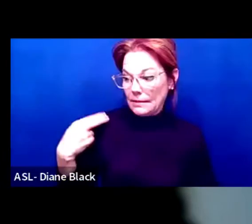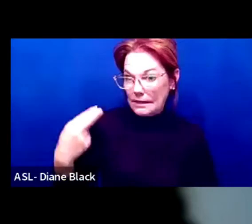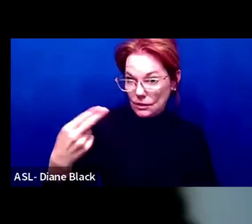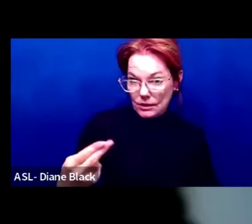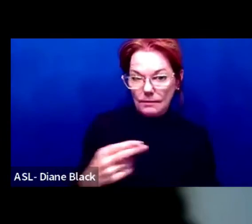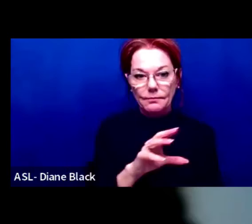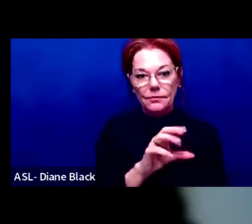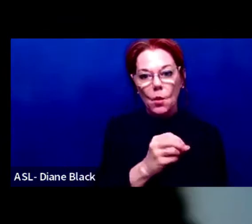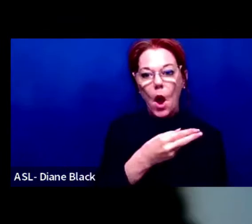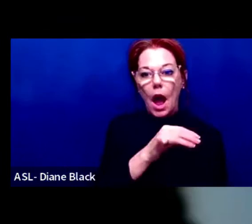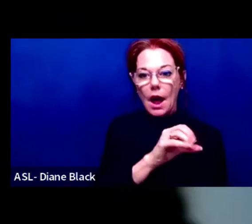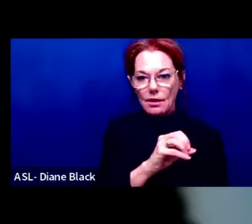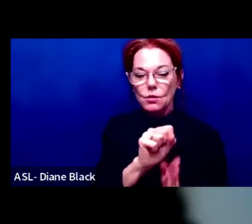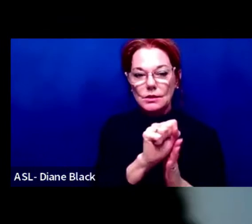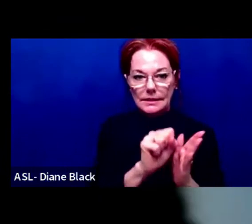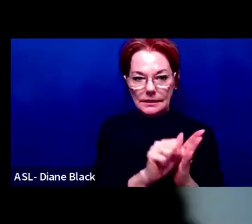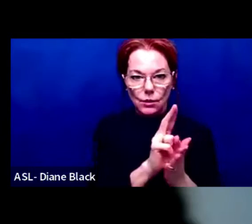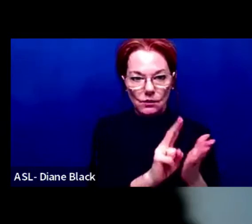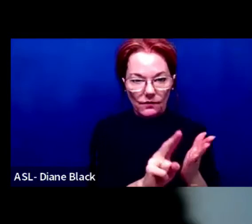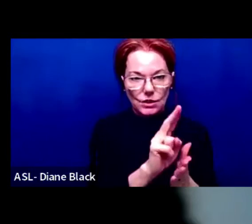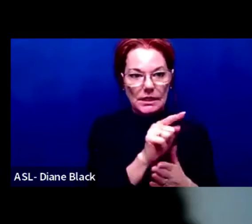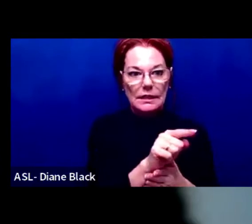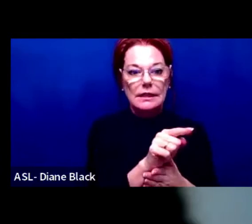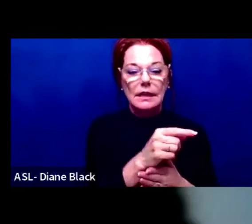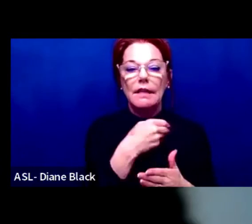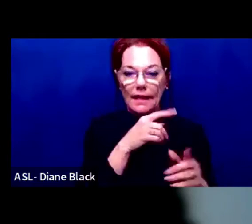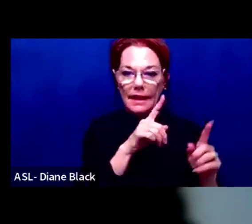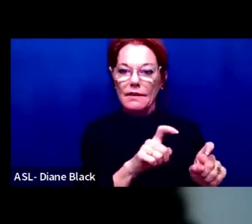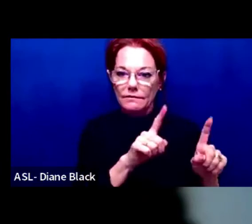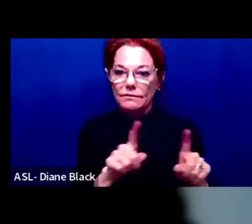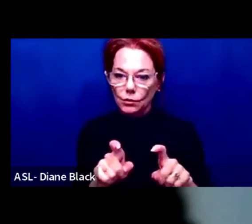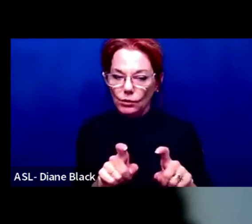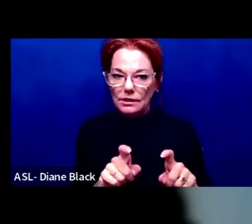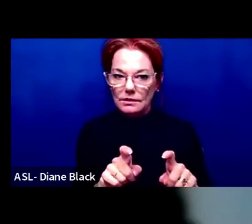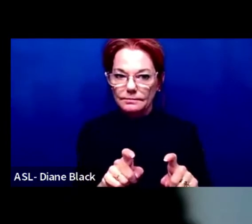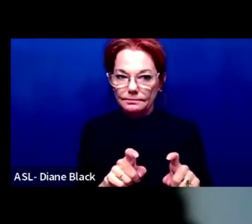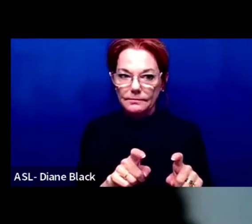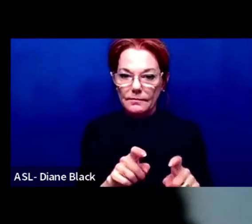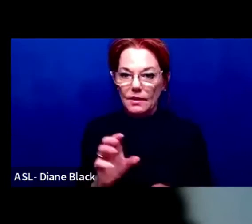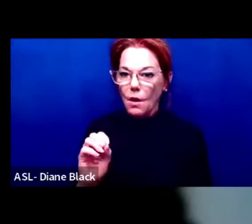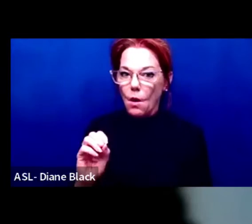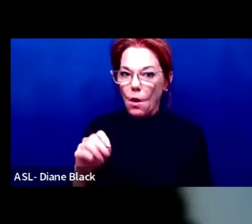Injury Identification Method is an instrument that allows for that, and OBISSS combines that